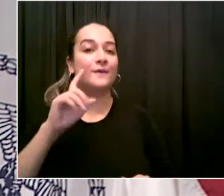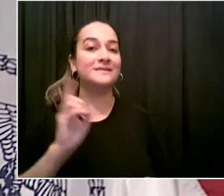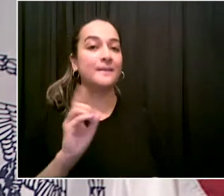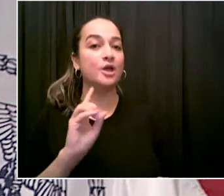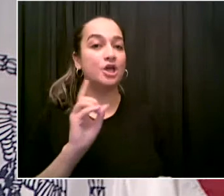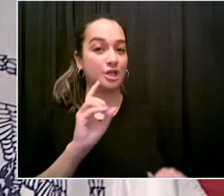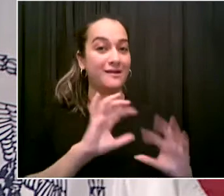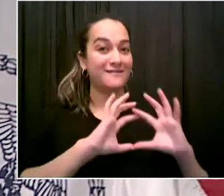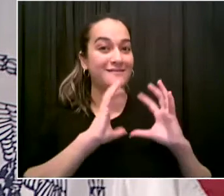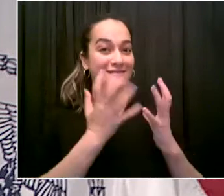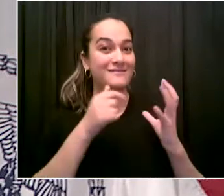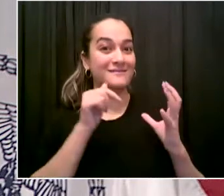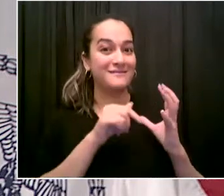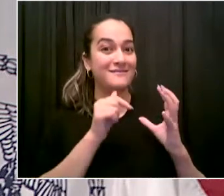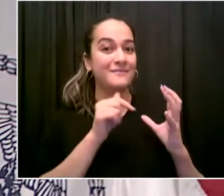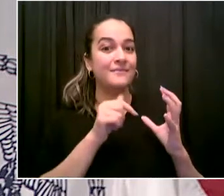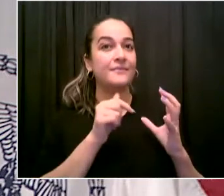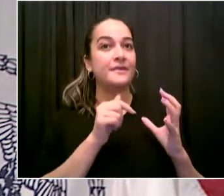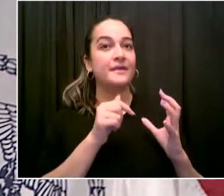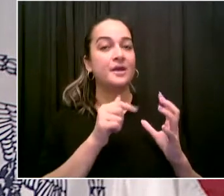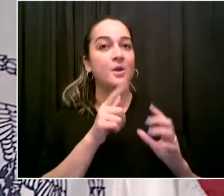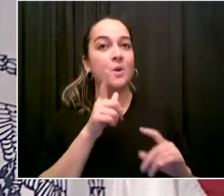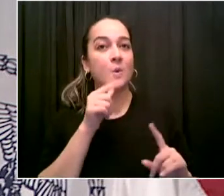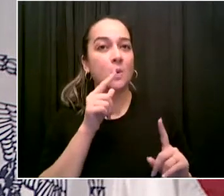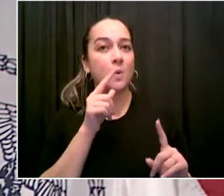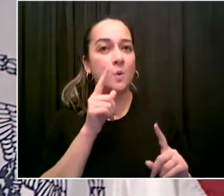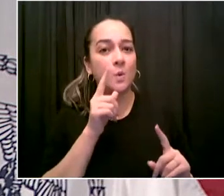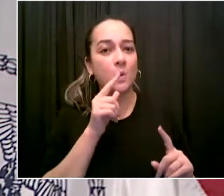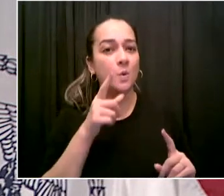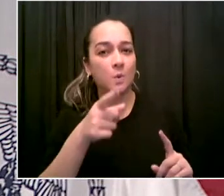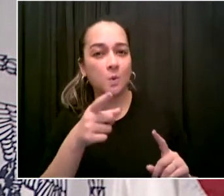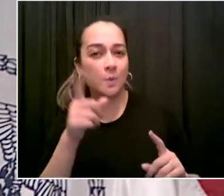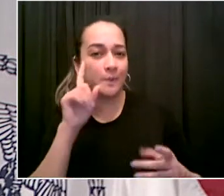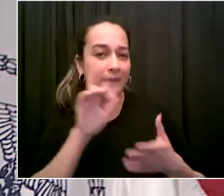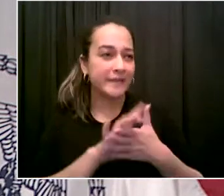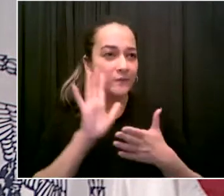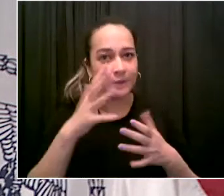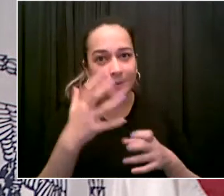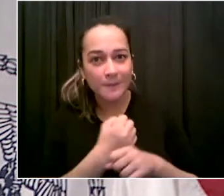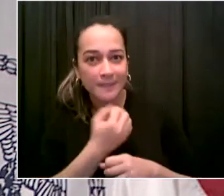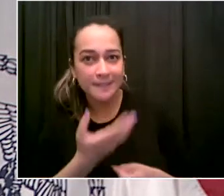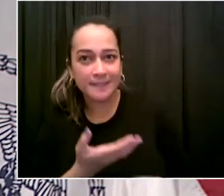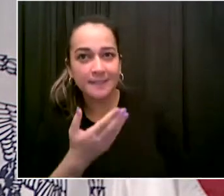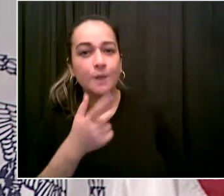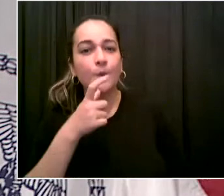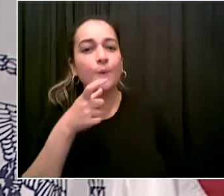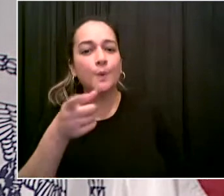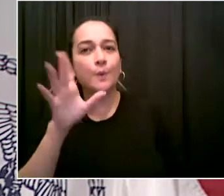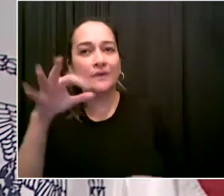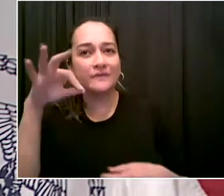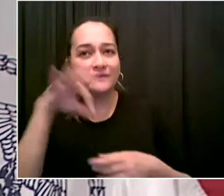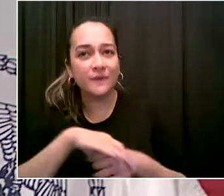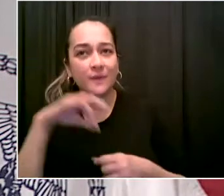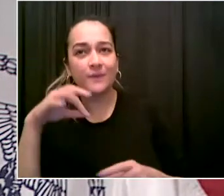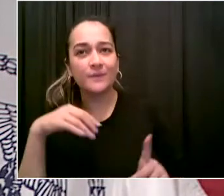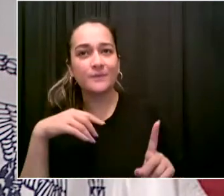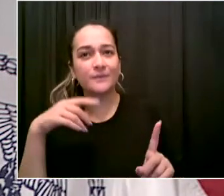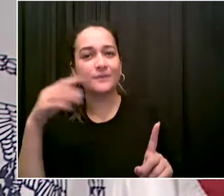DEMOCRAT FICEEL FOR MAYOR. ARE U YO PLANNING, I'M SURE YOU GOING TO BE VOTING, ARE YOU PLANNING ON RANKING FIVE